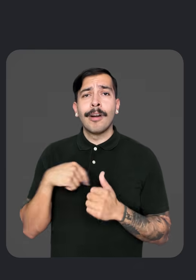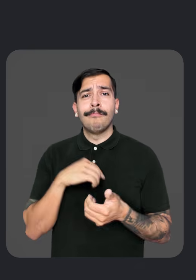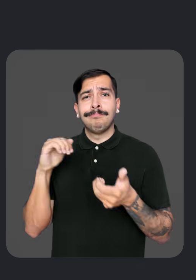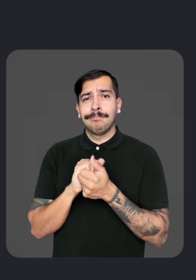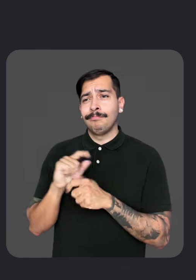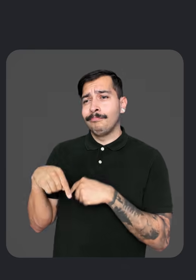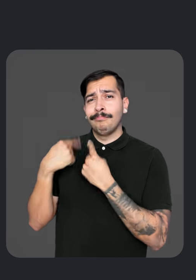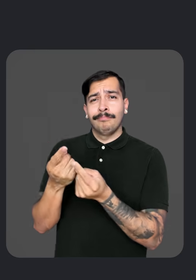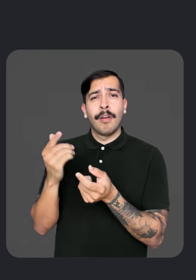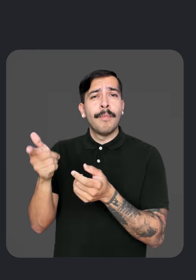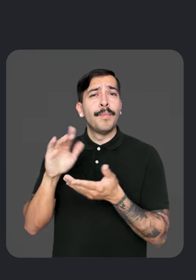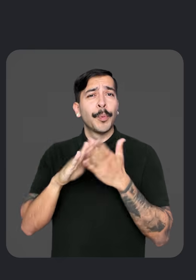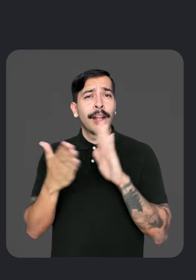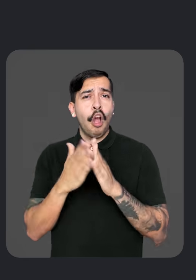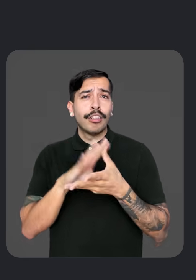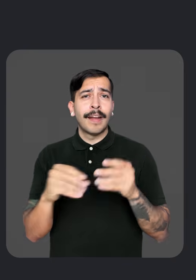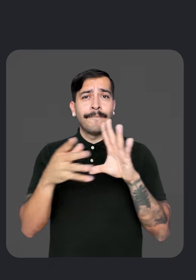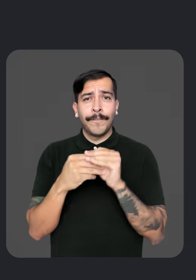We've been partnering closely with the neurodivergent community